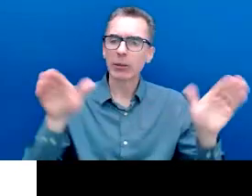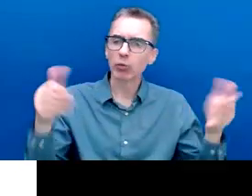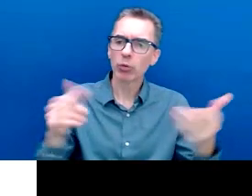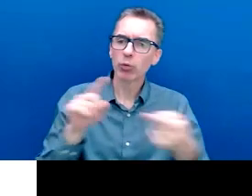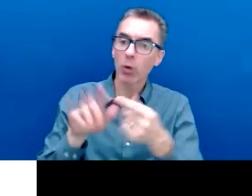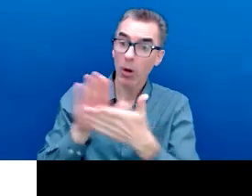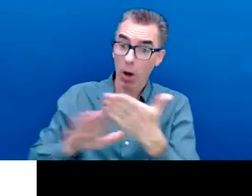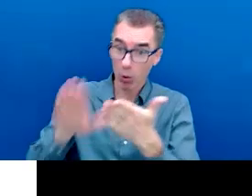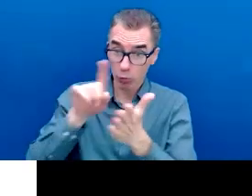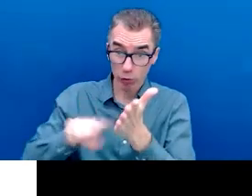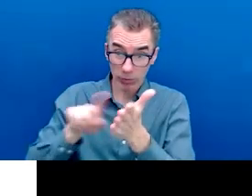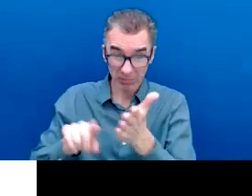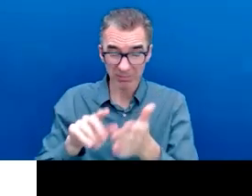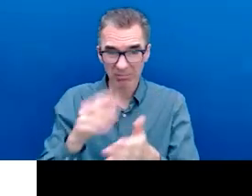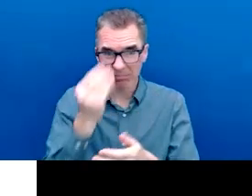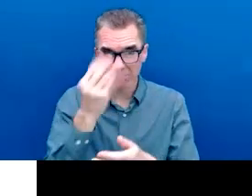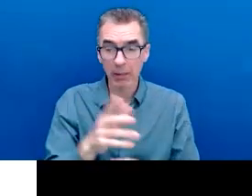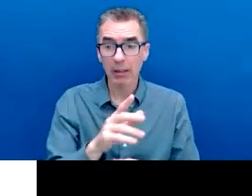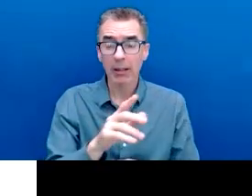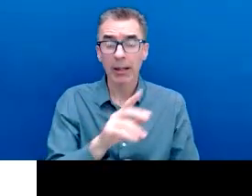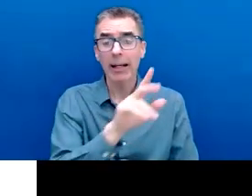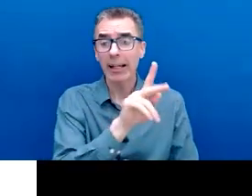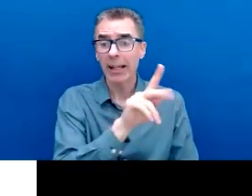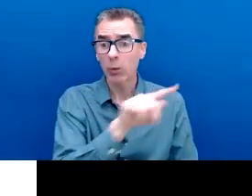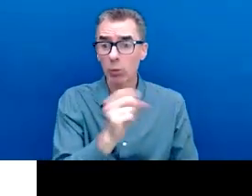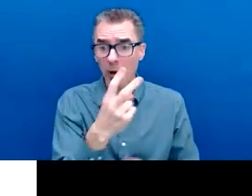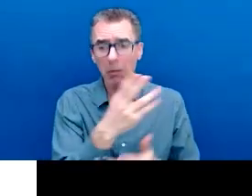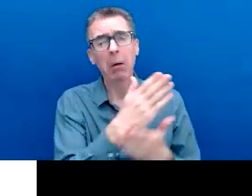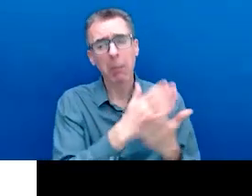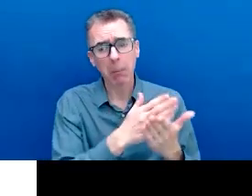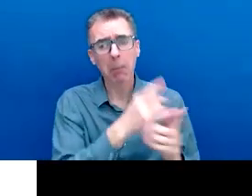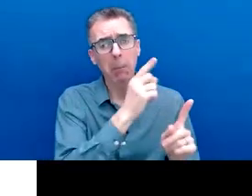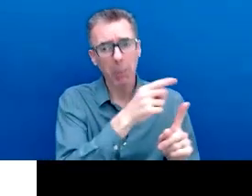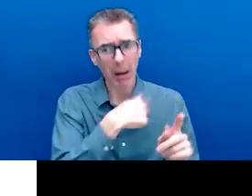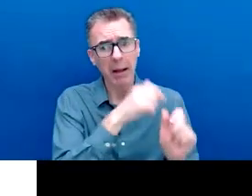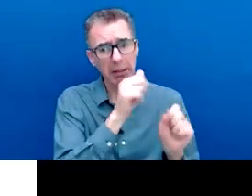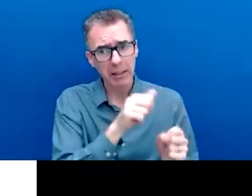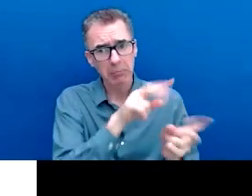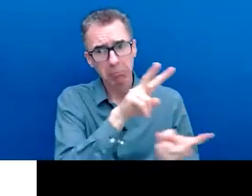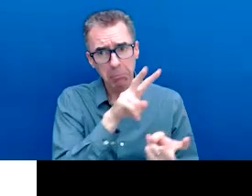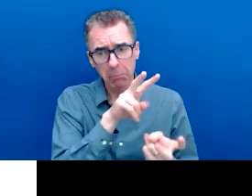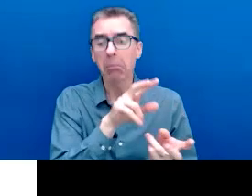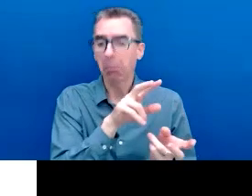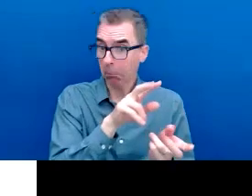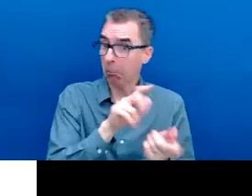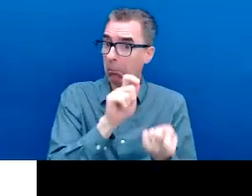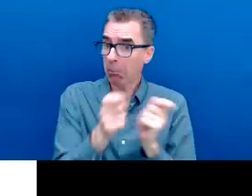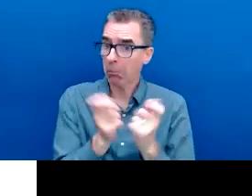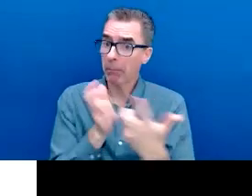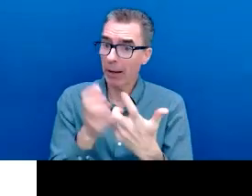Some things from K-12 are helpful that I can adapt and use in my course. And so OER Commons has materials